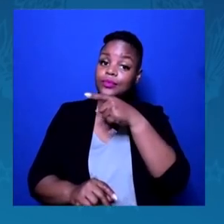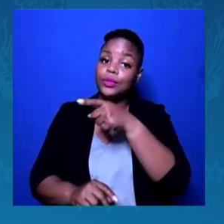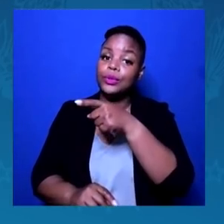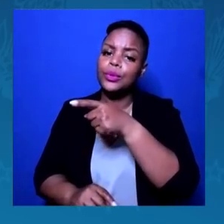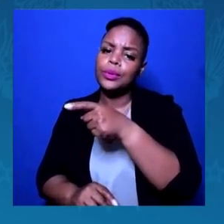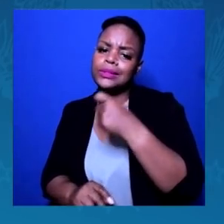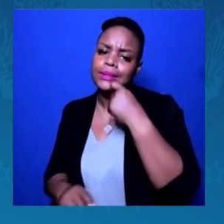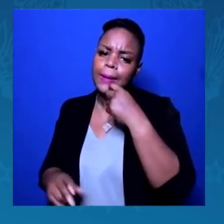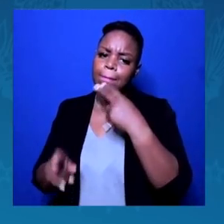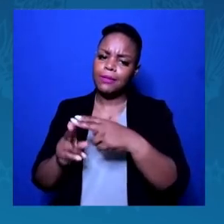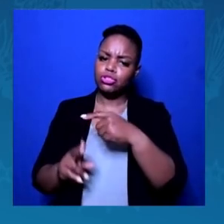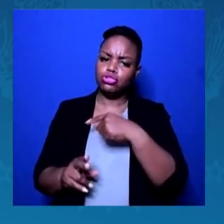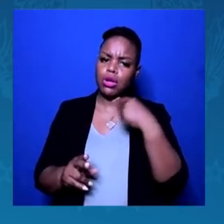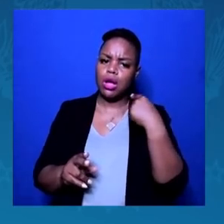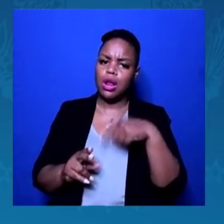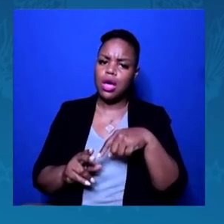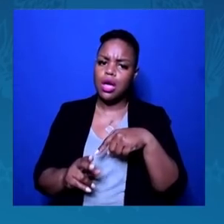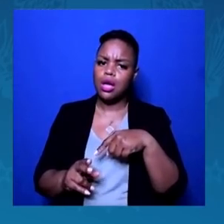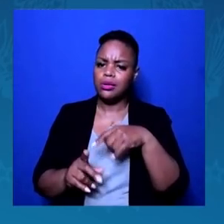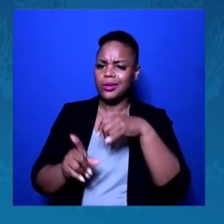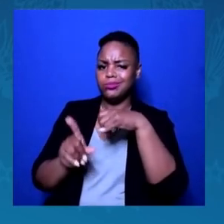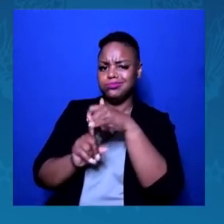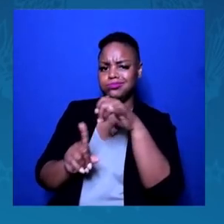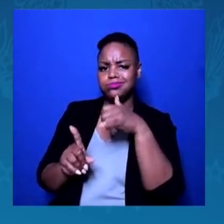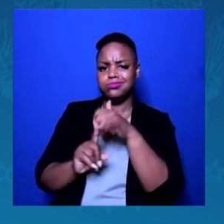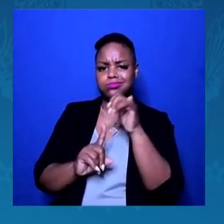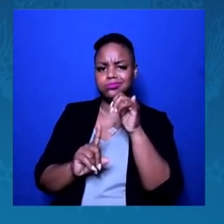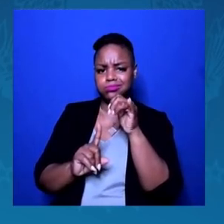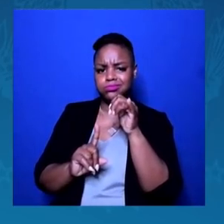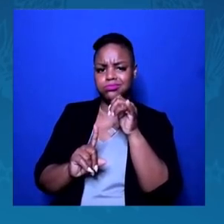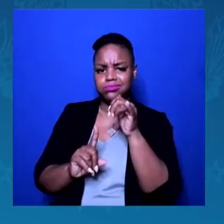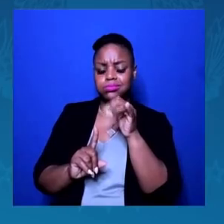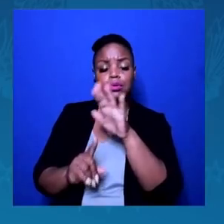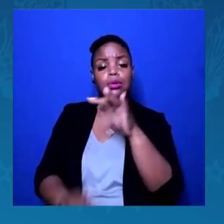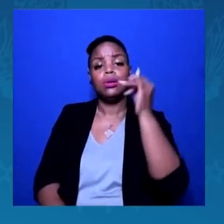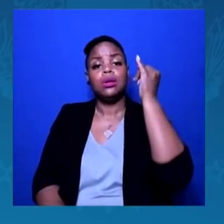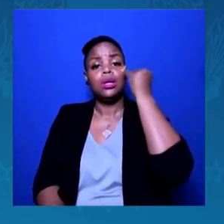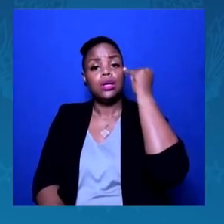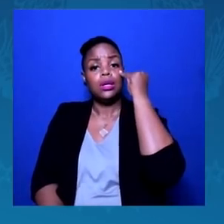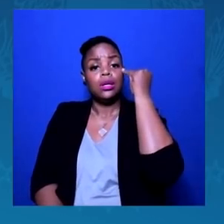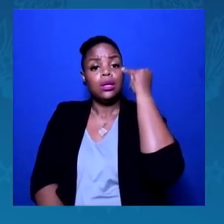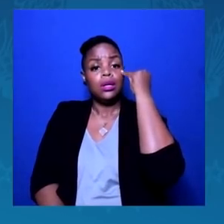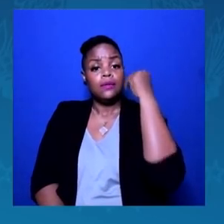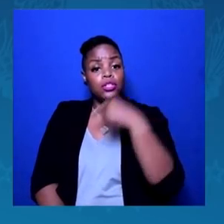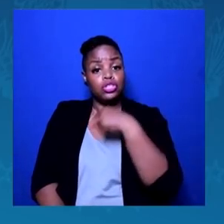If China continues its aggression in the region, particularly in Taiwan, what is the Biden administration